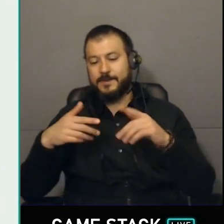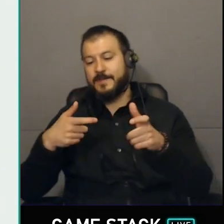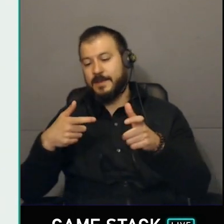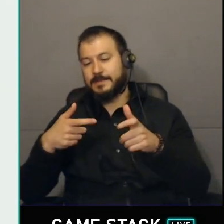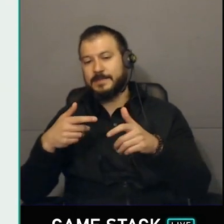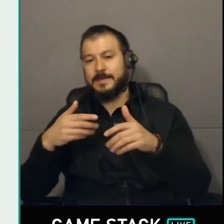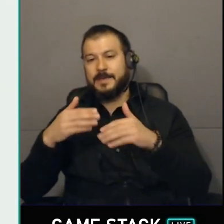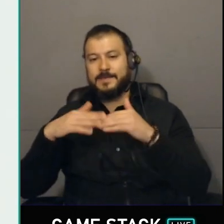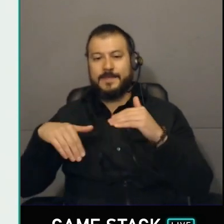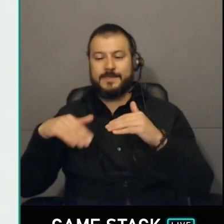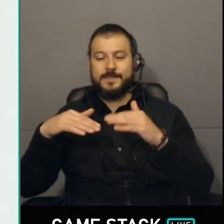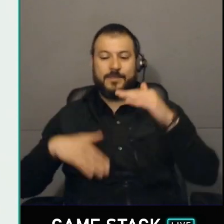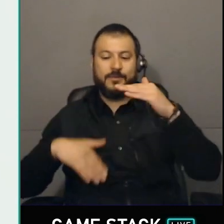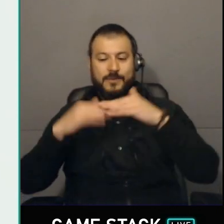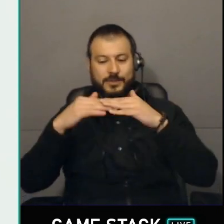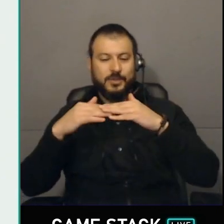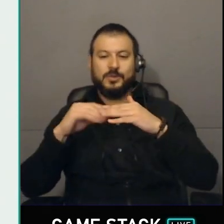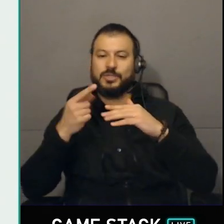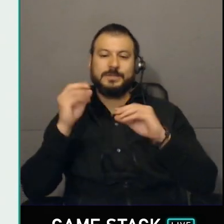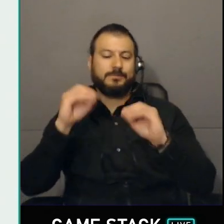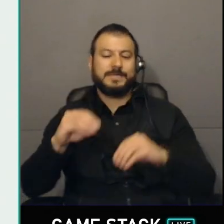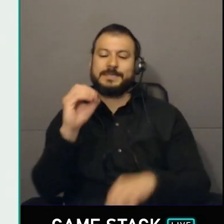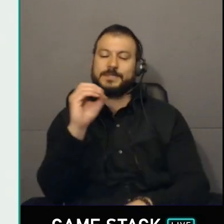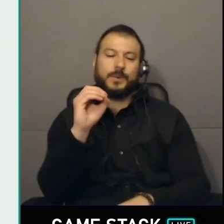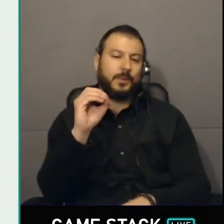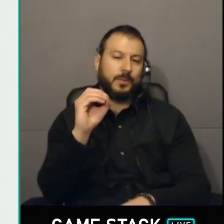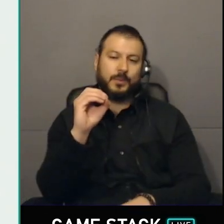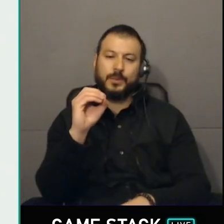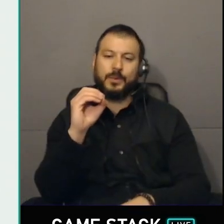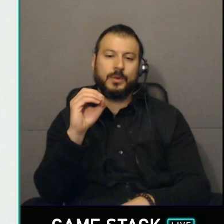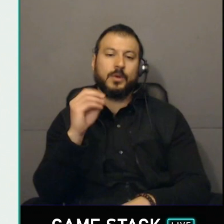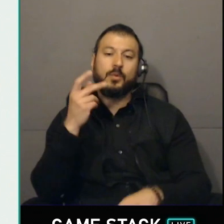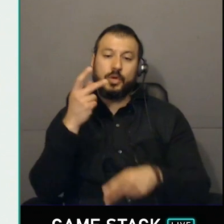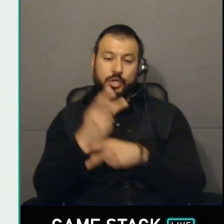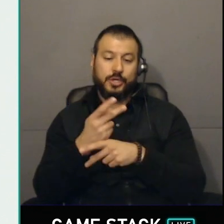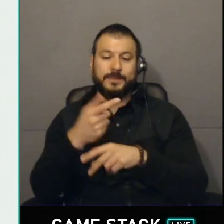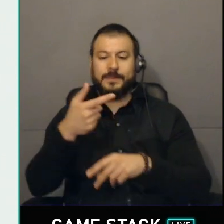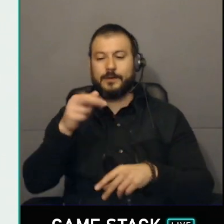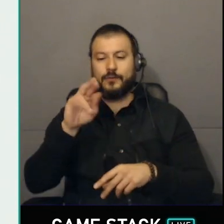linear threshold, we set it to zero. We could keep the gravity component, for example,